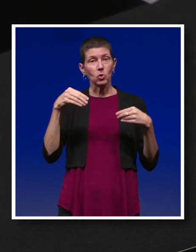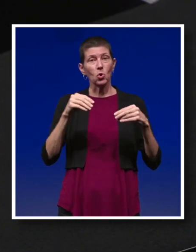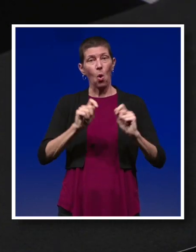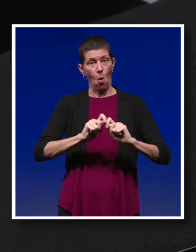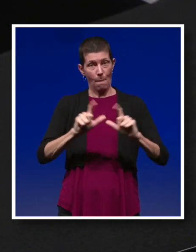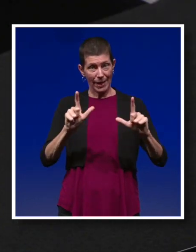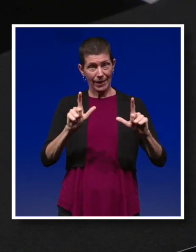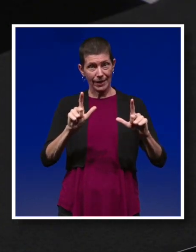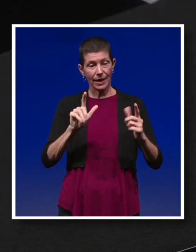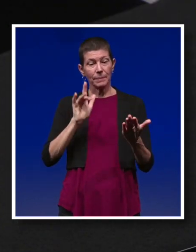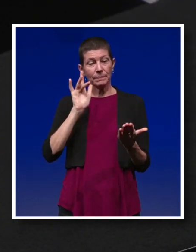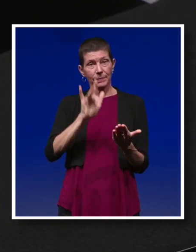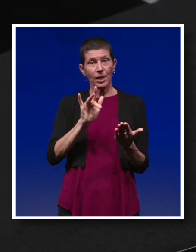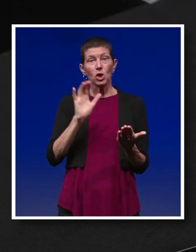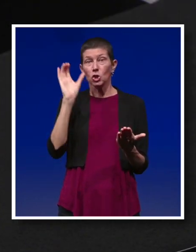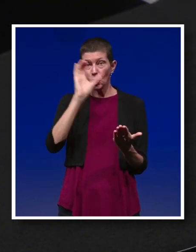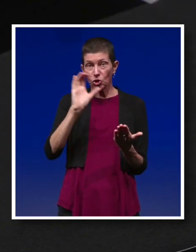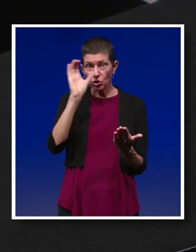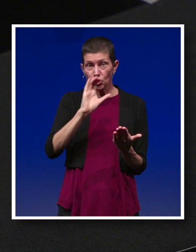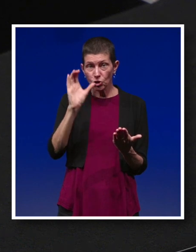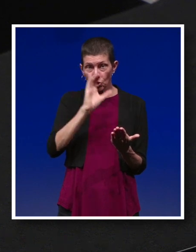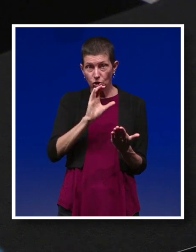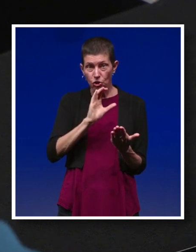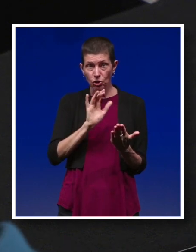Open your App Store press "search."